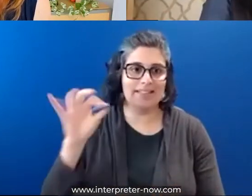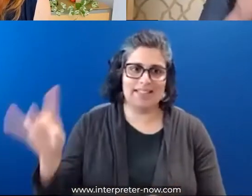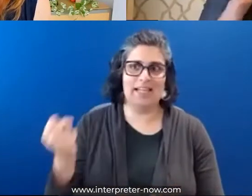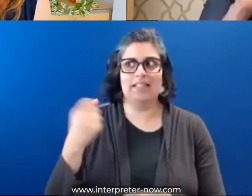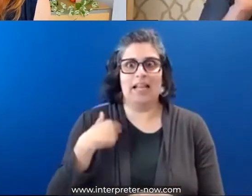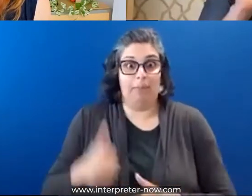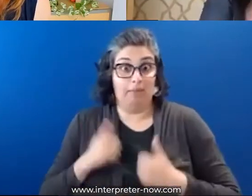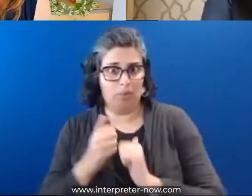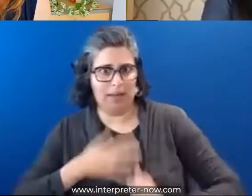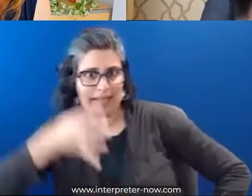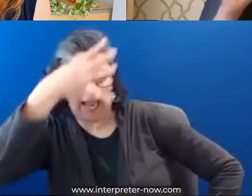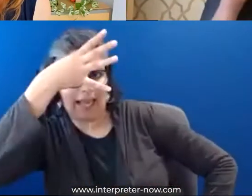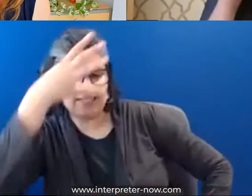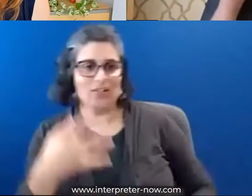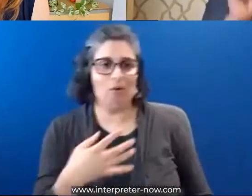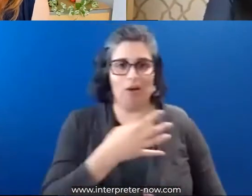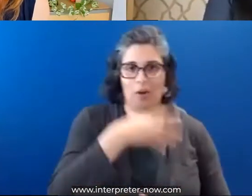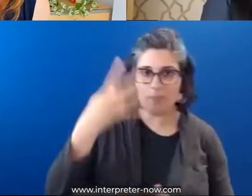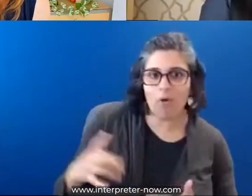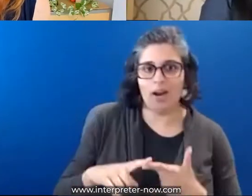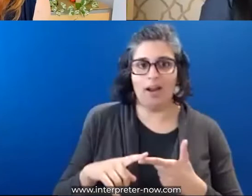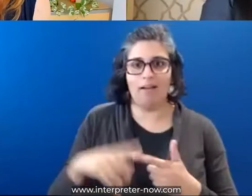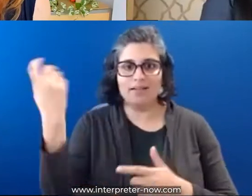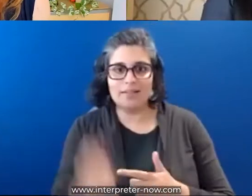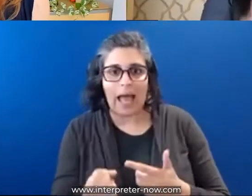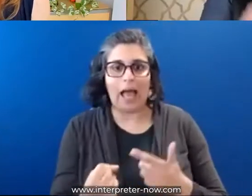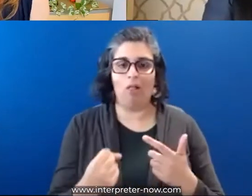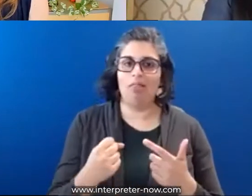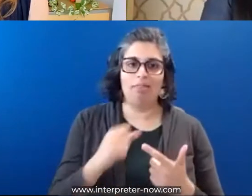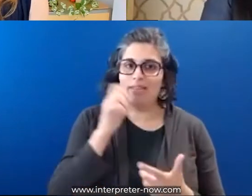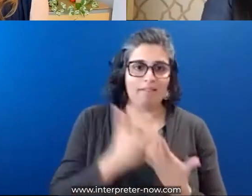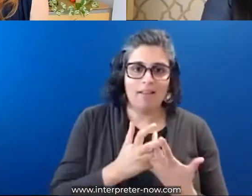So, I was already immigrant in the south where I didn't fit in, living with my father.